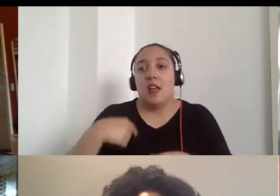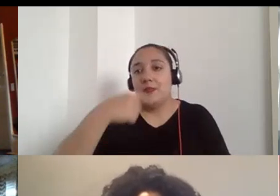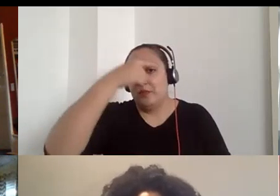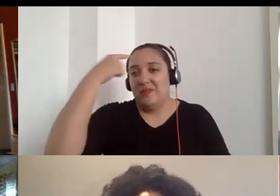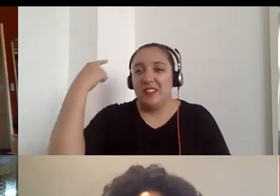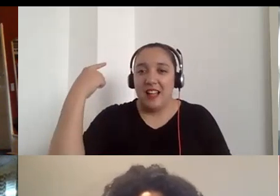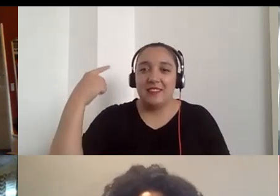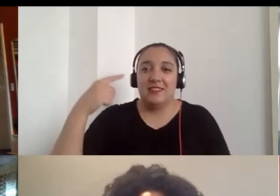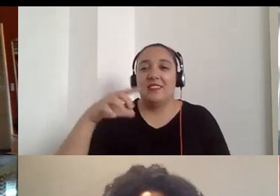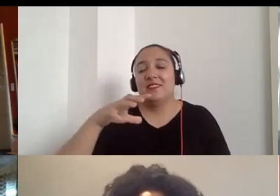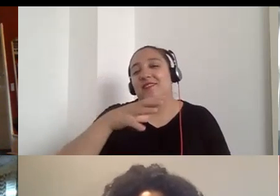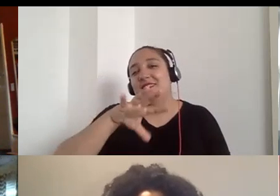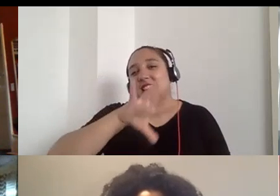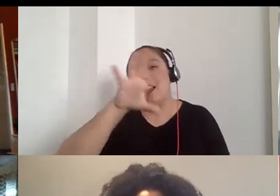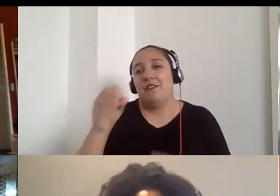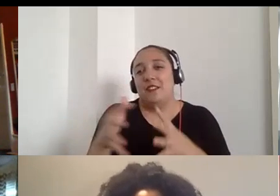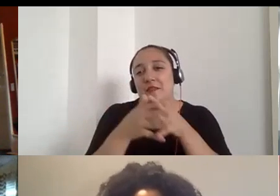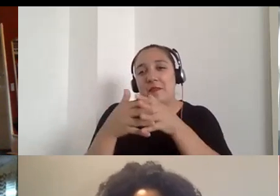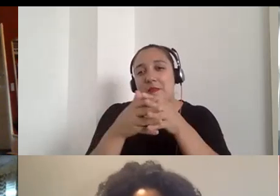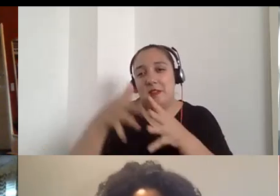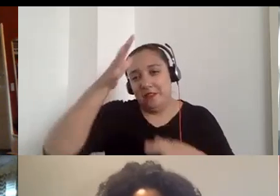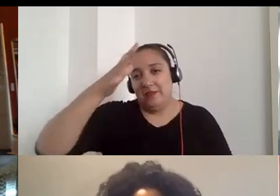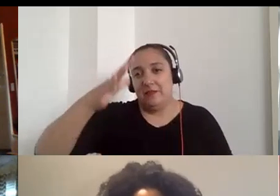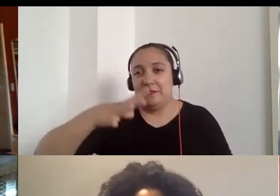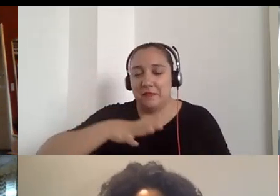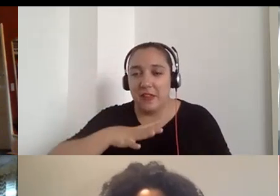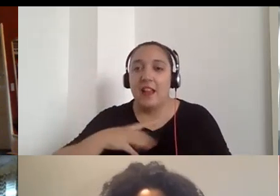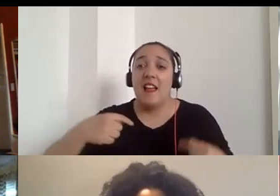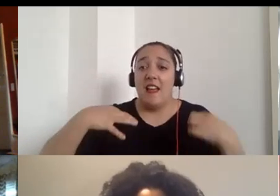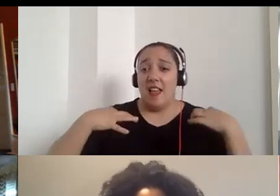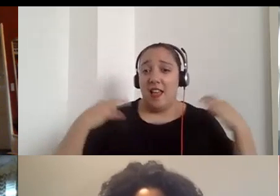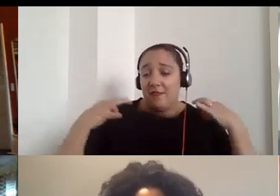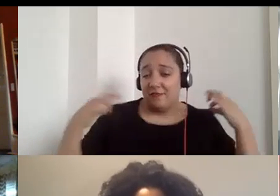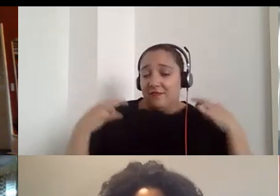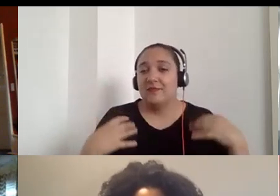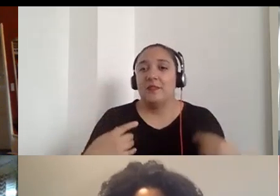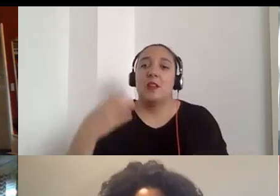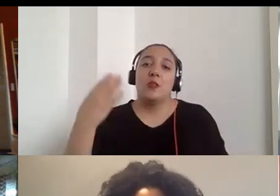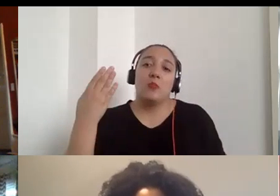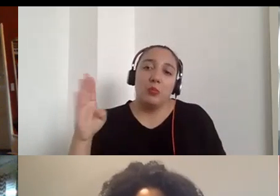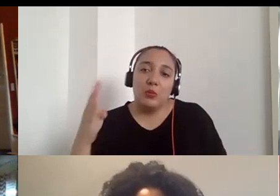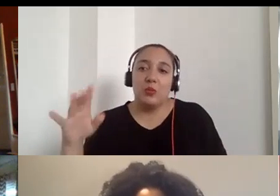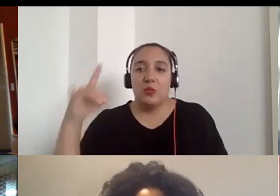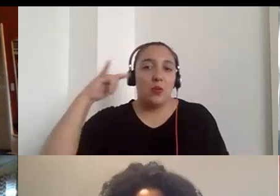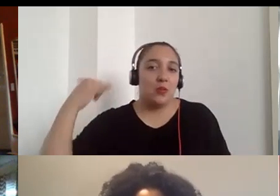blue and gold shirt, glasses and cap that covers some